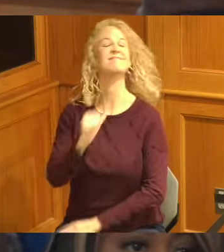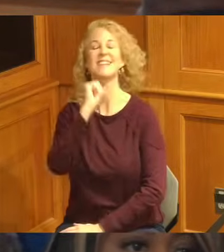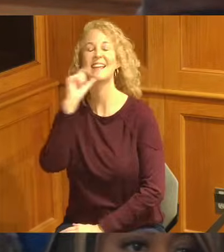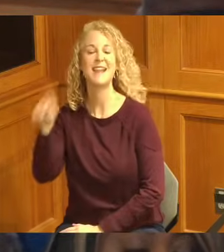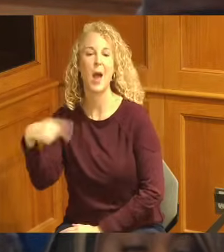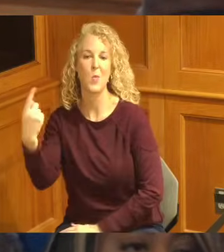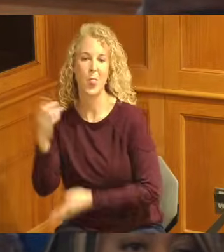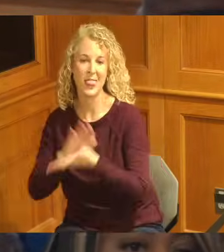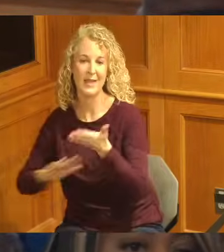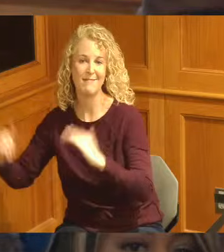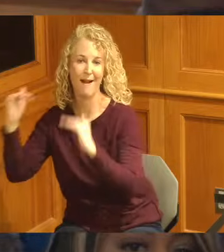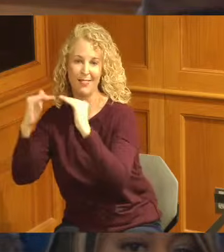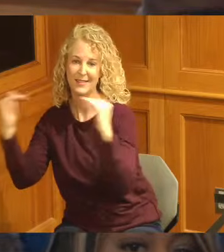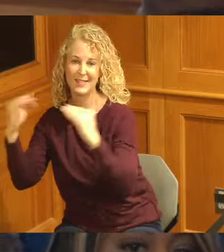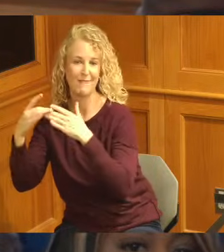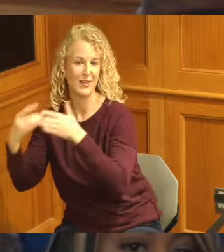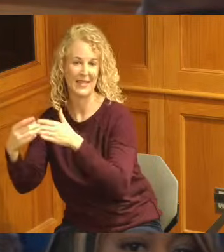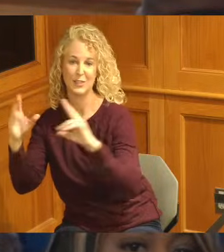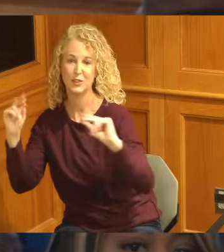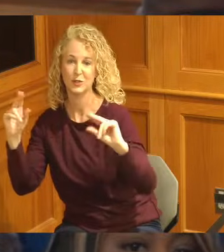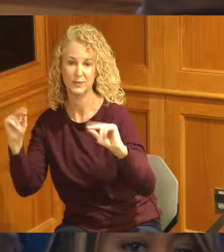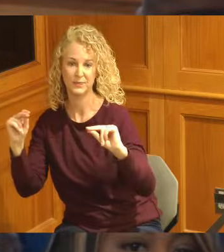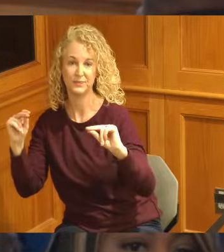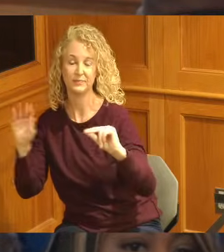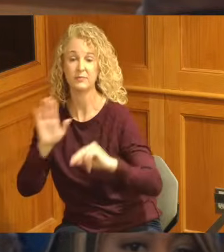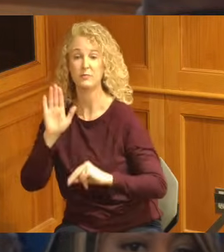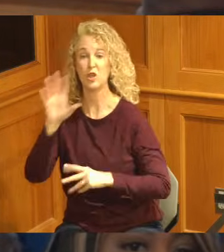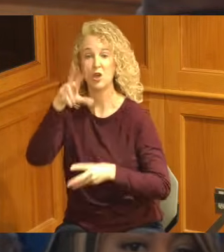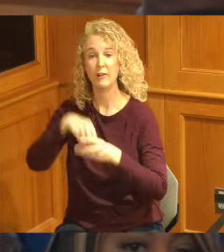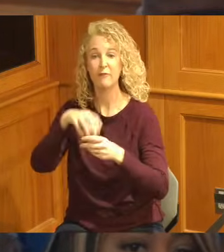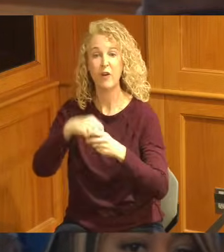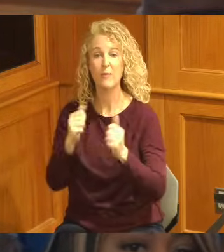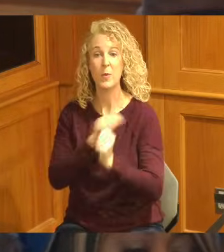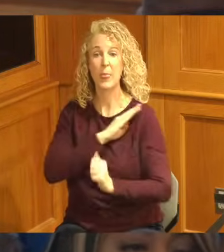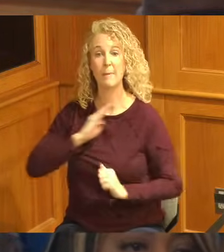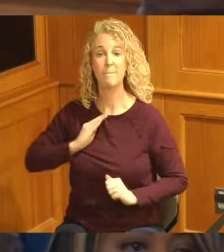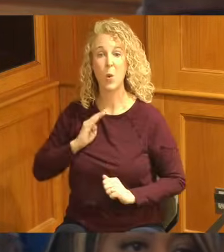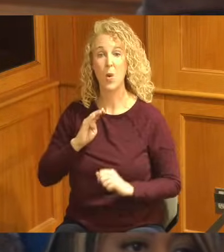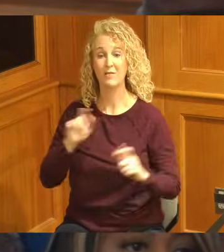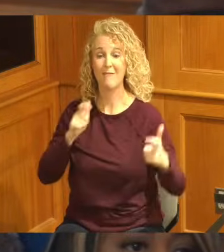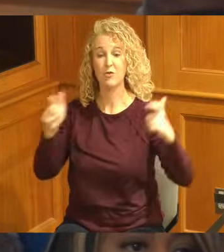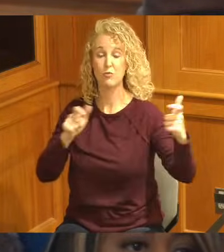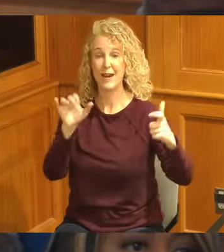education leadership through her involvement on the Boards of the Greater Cincinnati STEM